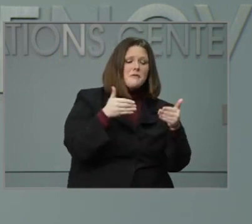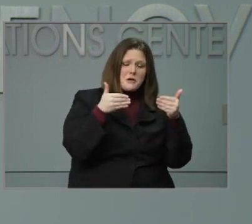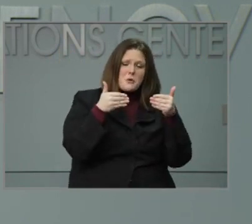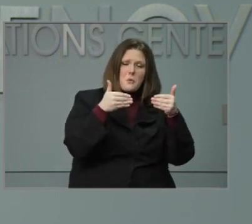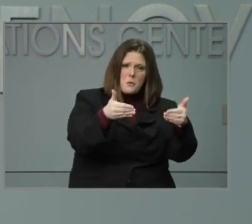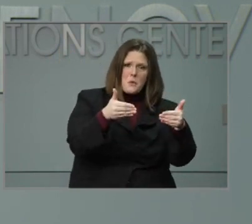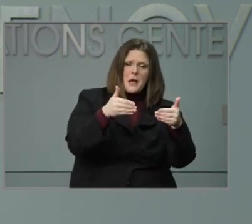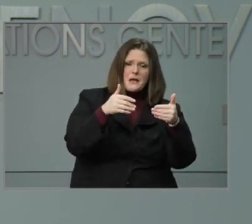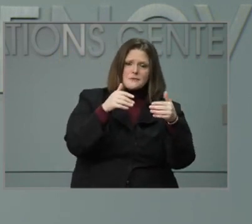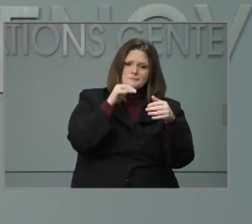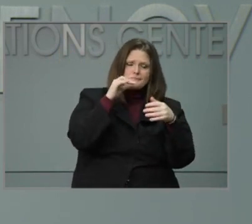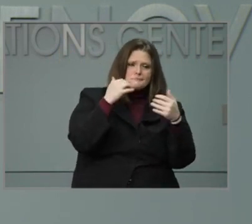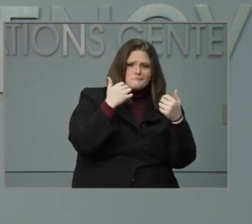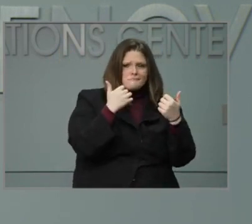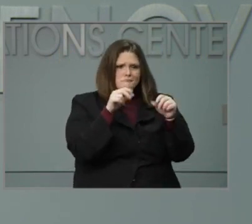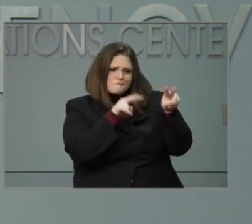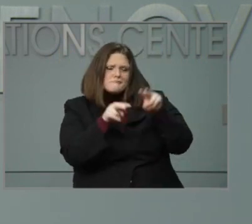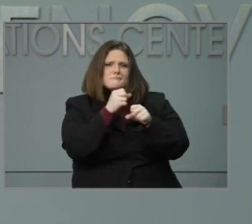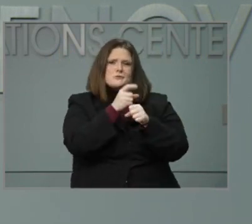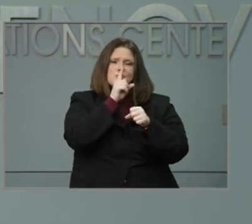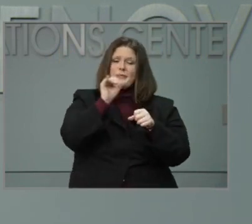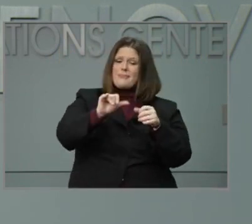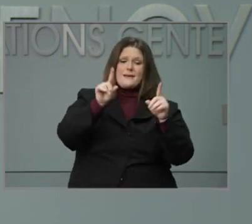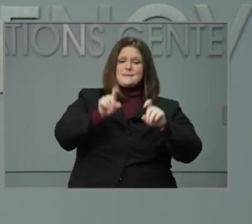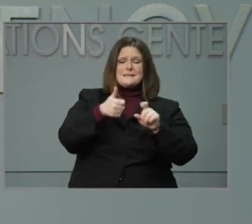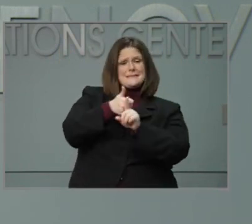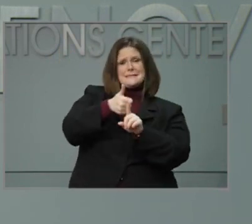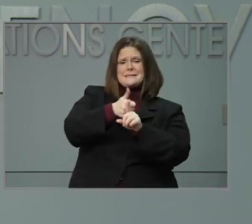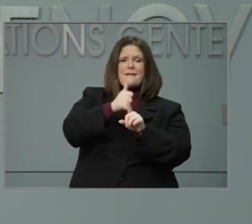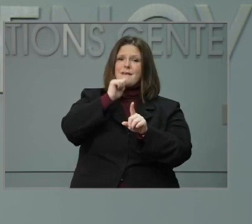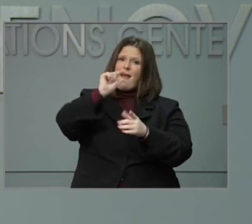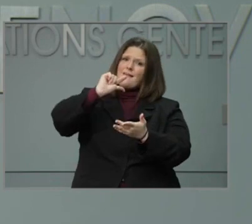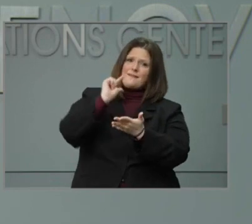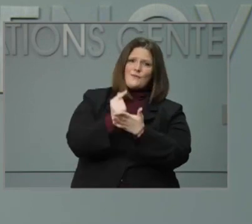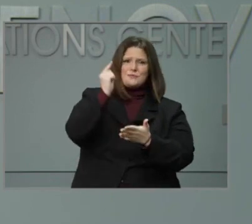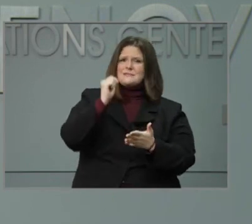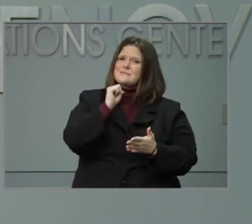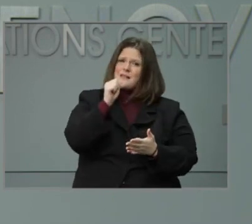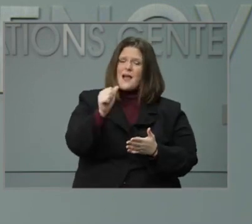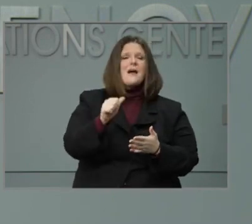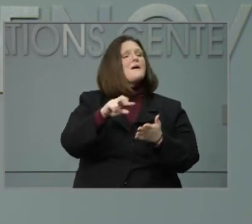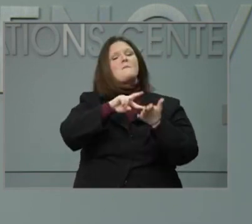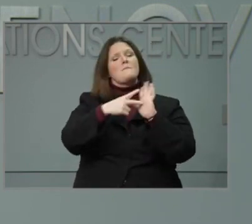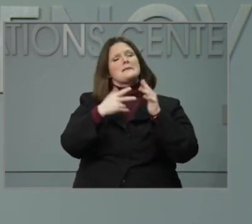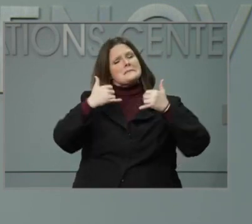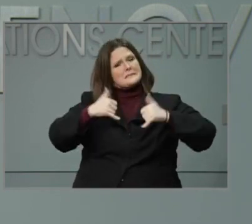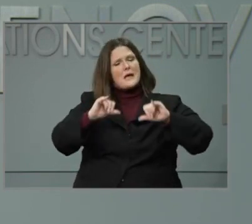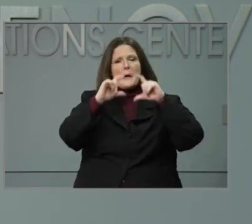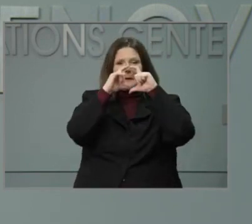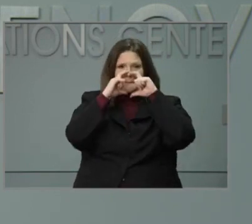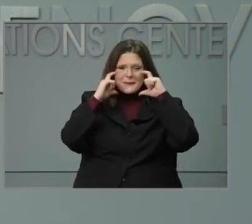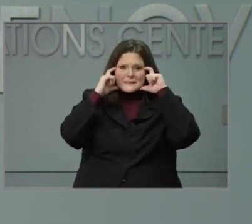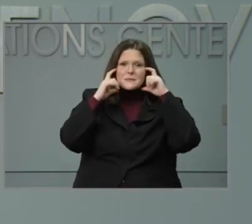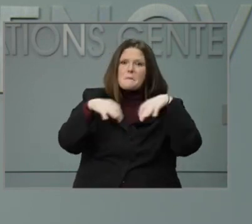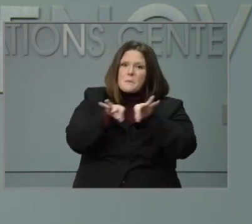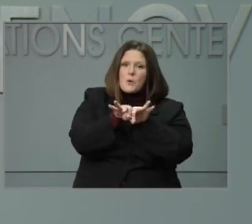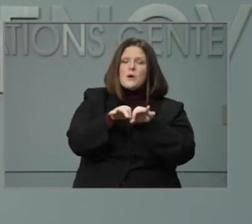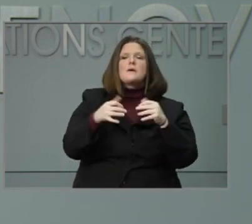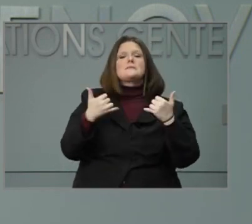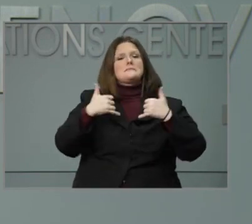COVID, STAY HOME AND ISOLATED. BECAUSE A TEST CAN MISS SOME INFECTIONS, AND A NEGATIVE TEST ONLY GIVES YOU INFORMATION FOR